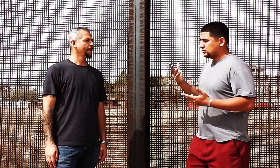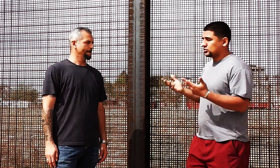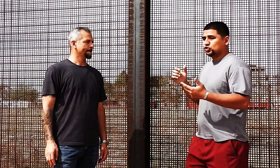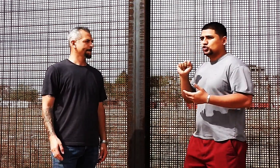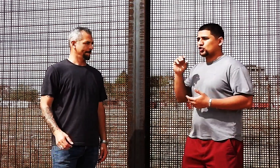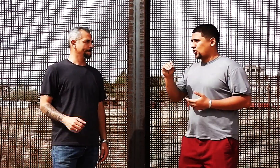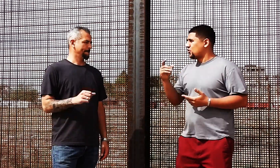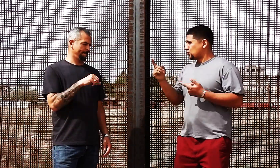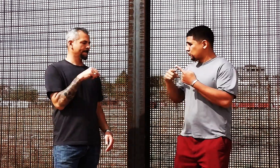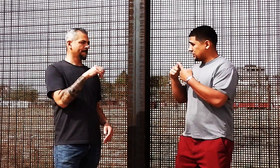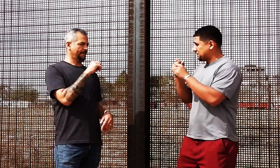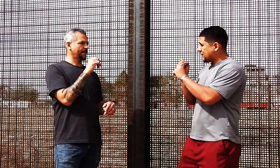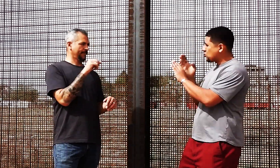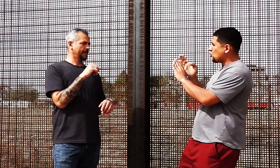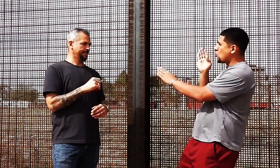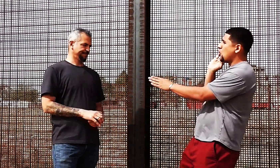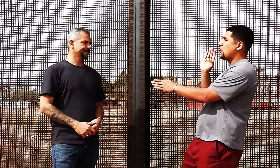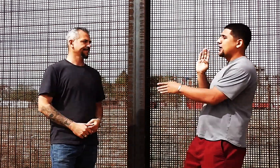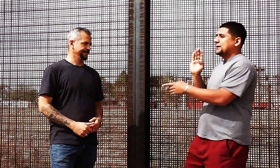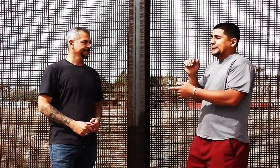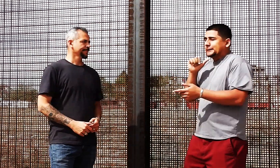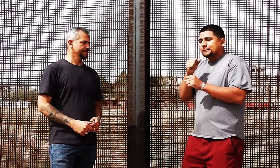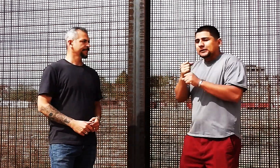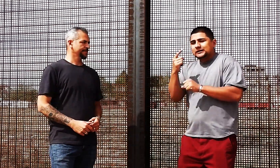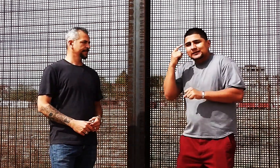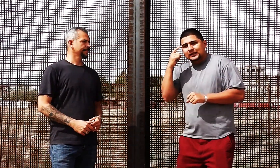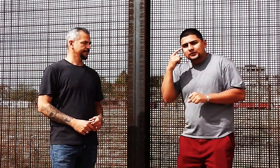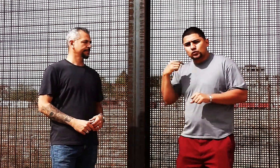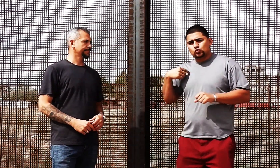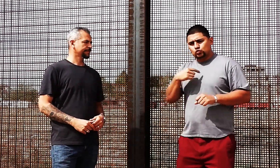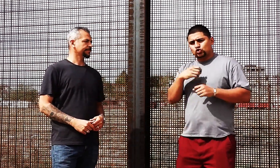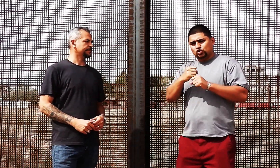They are seperated. It doesn’t make sense to have wall that way.